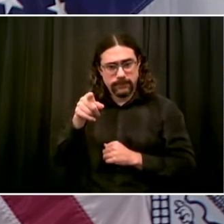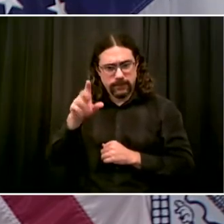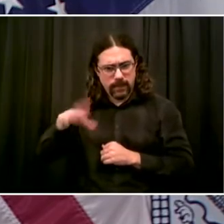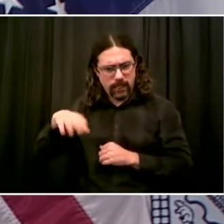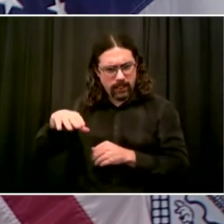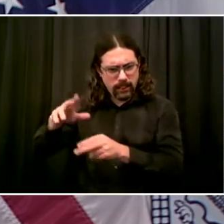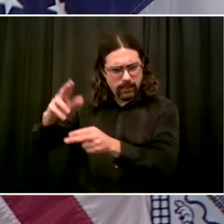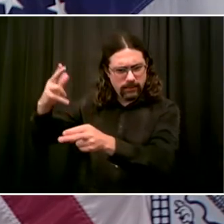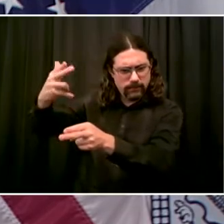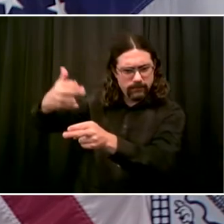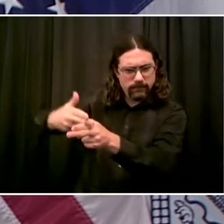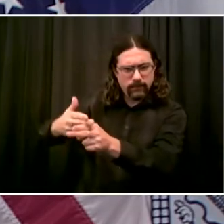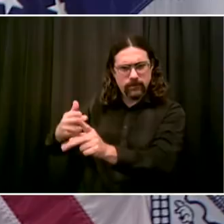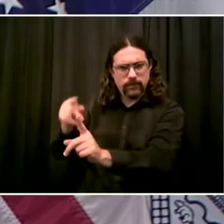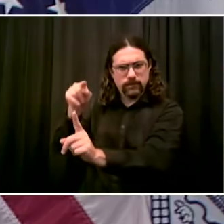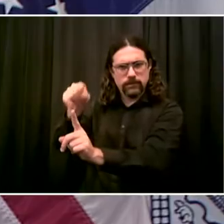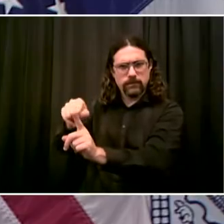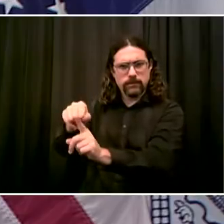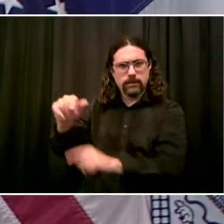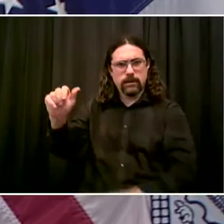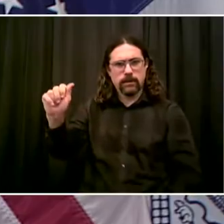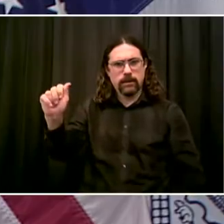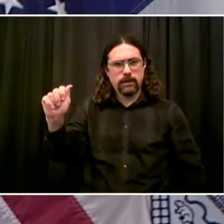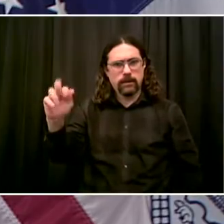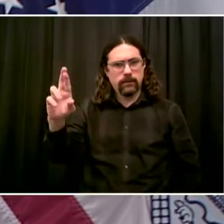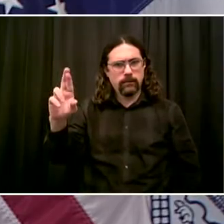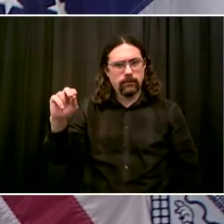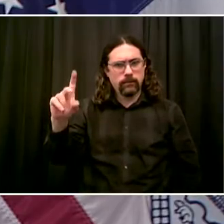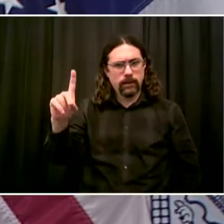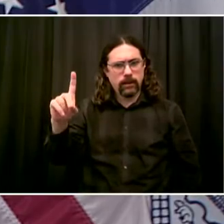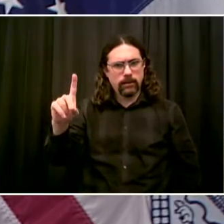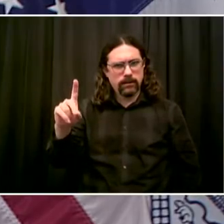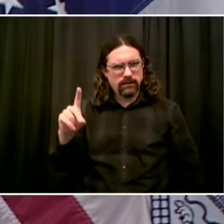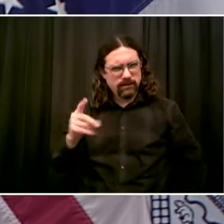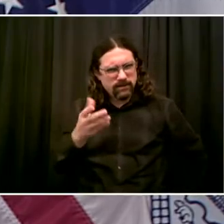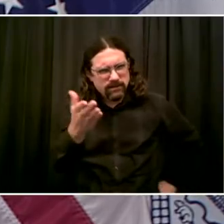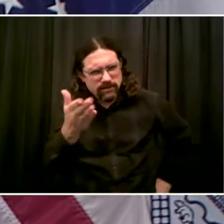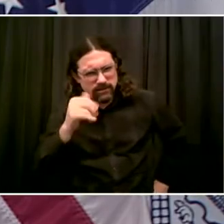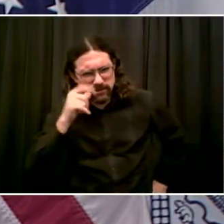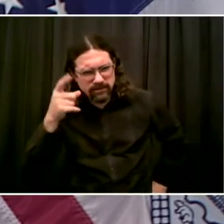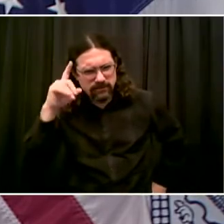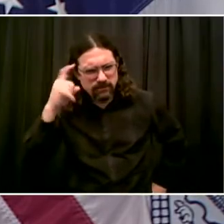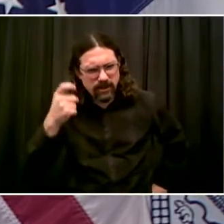THE SAME TIME, YOU DIDN'T SAY THAT A-ROD IS REALLY A SONF O